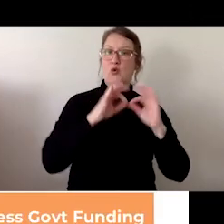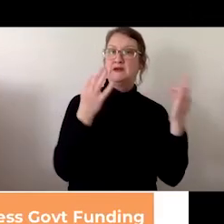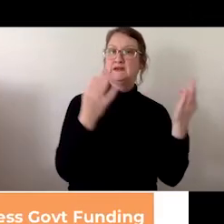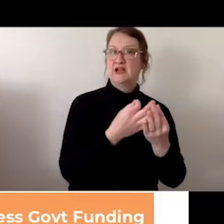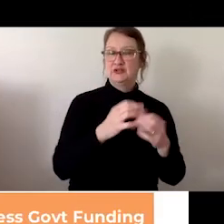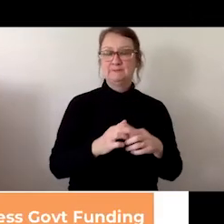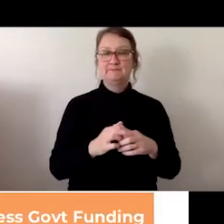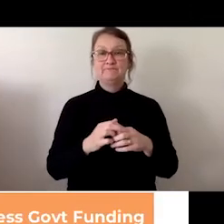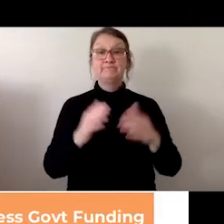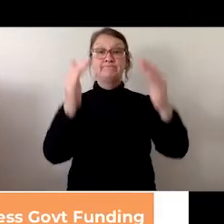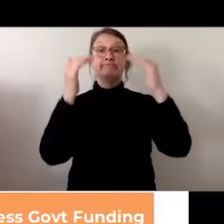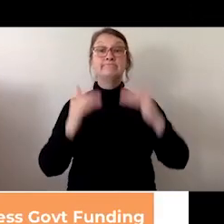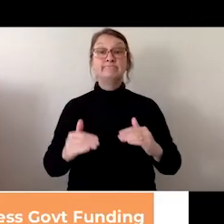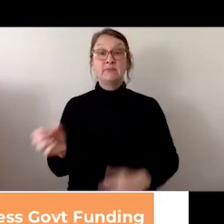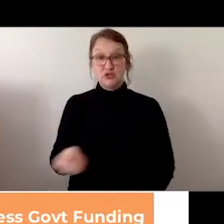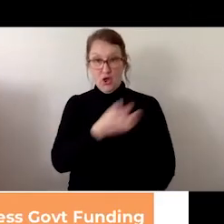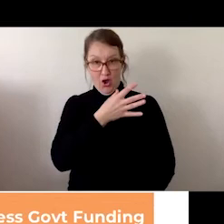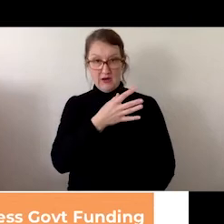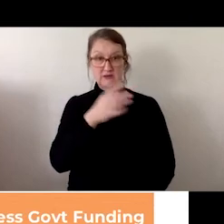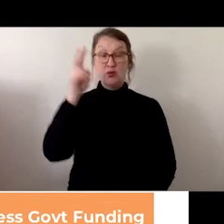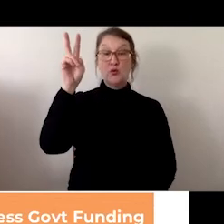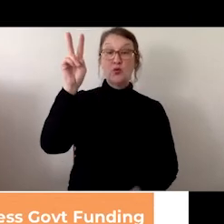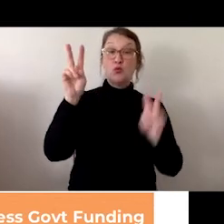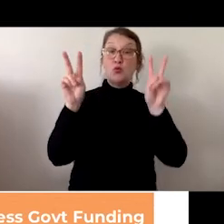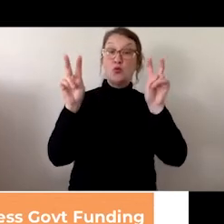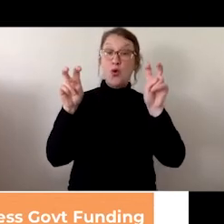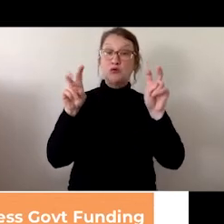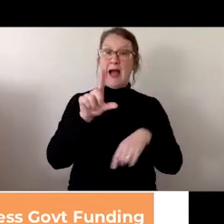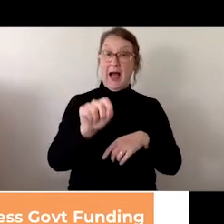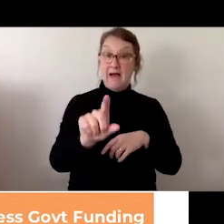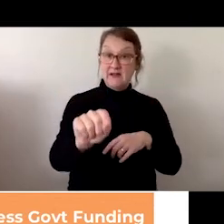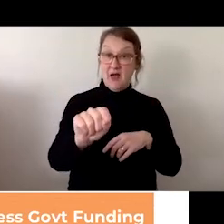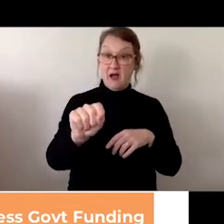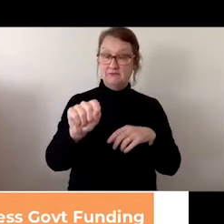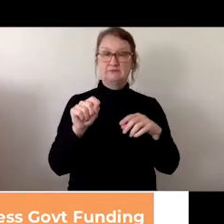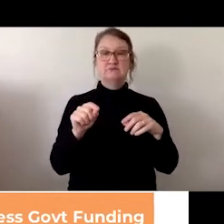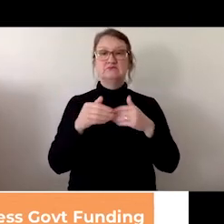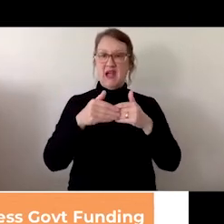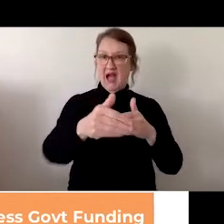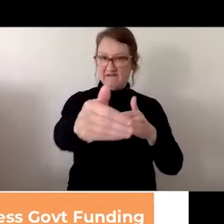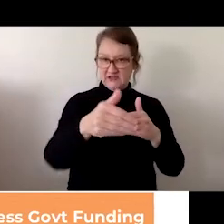slide which is titled After. It's the third of our time horizons. And